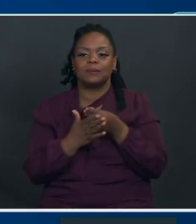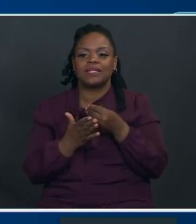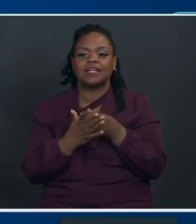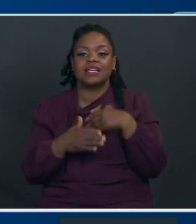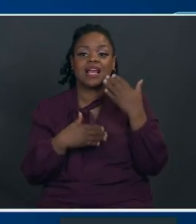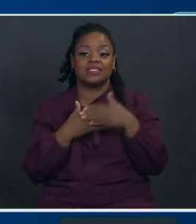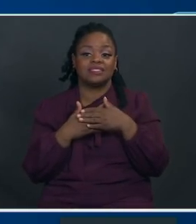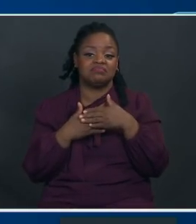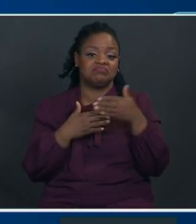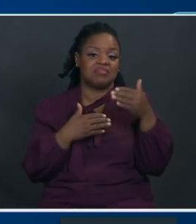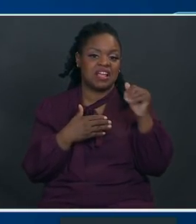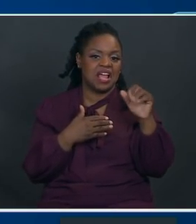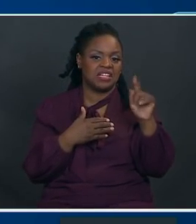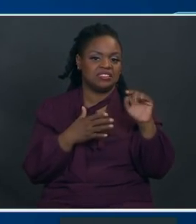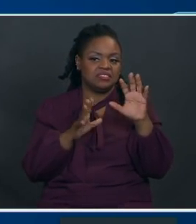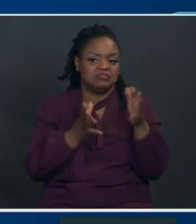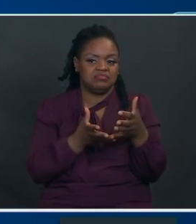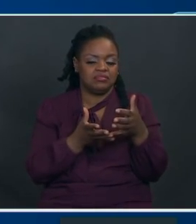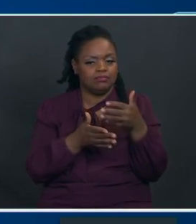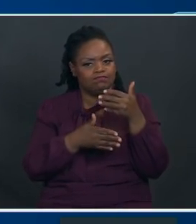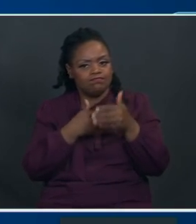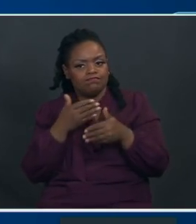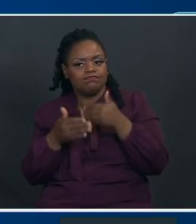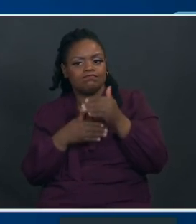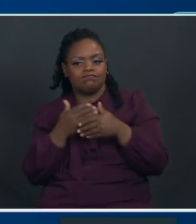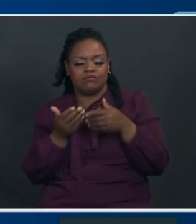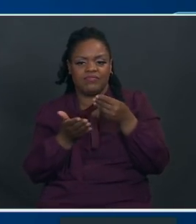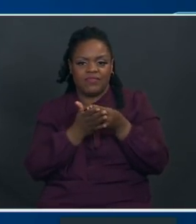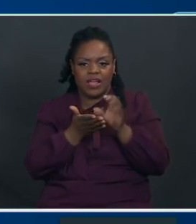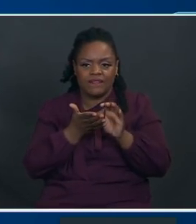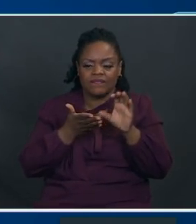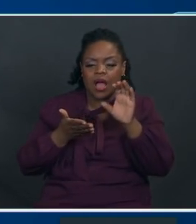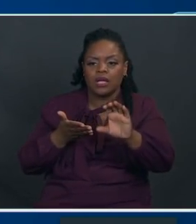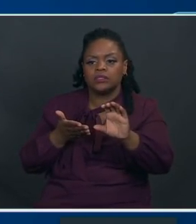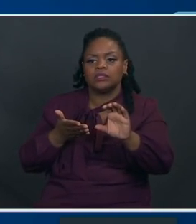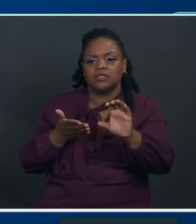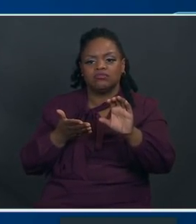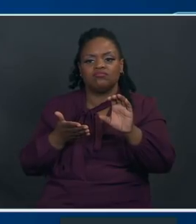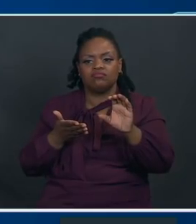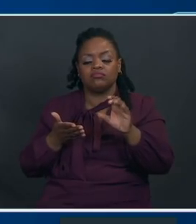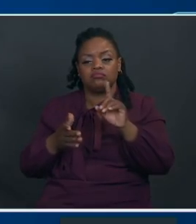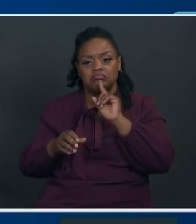And we really need to be -- have access to those resources to do the amount of sequencing and surveillance